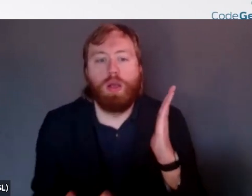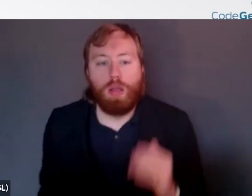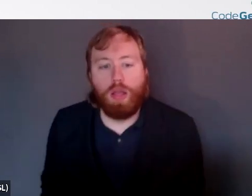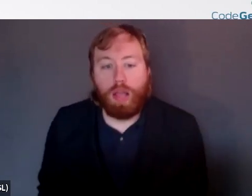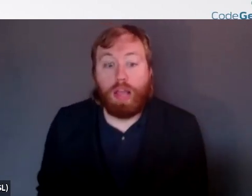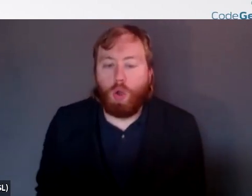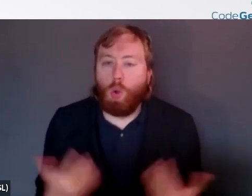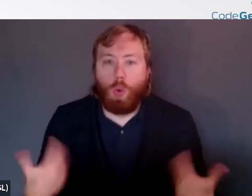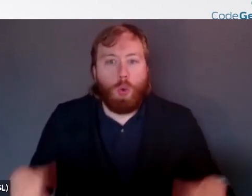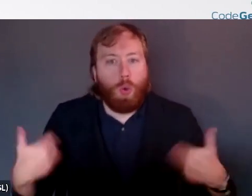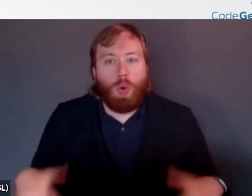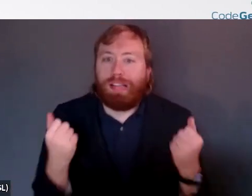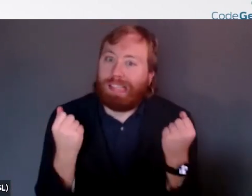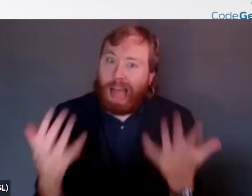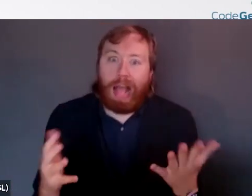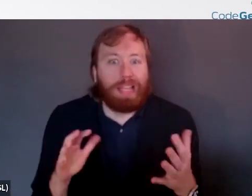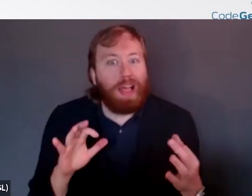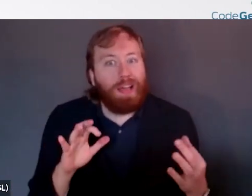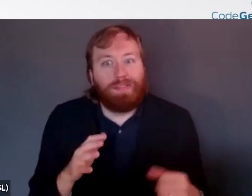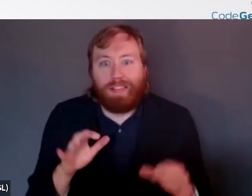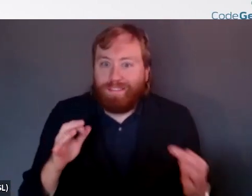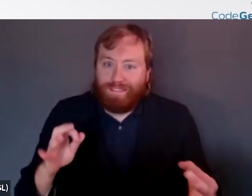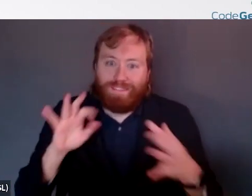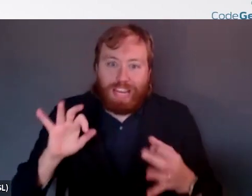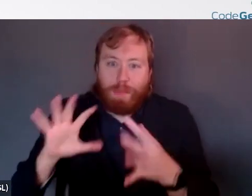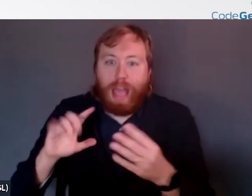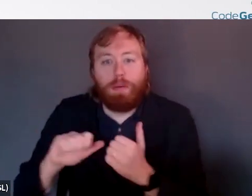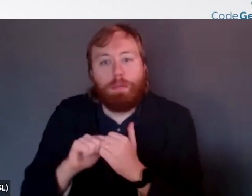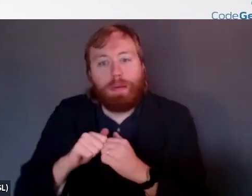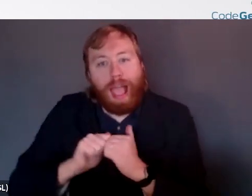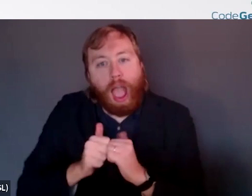based on this most recent usability test. I encourage everyone to consider